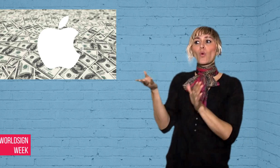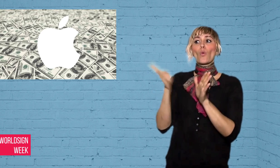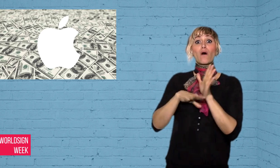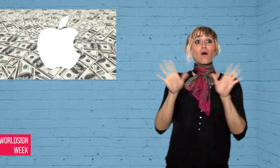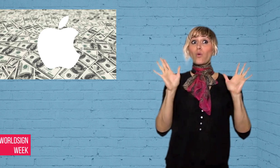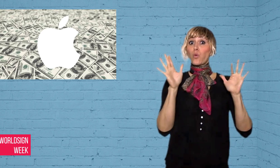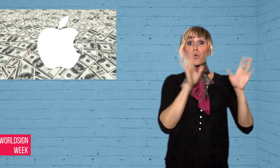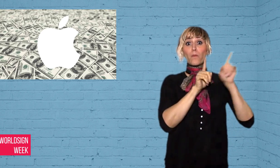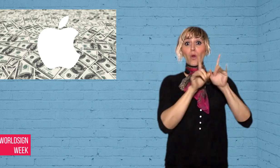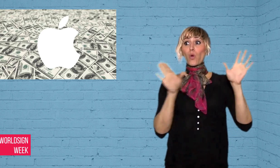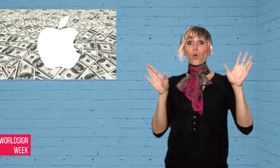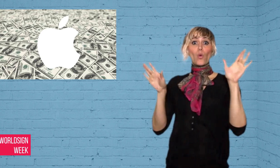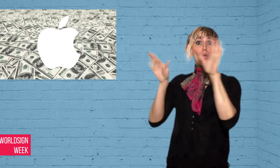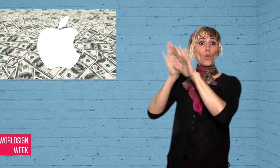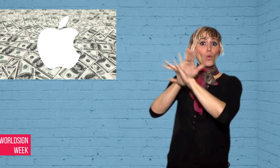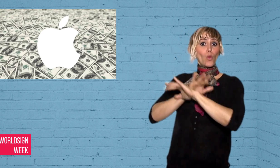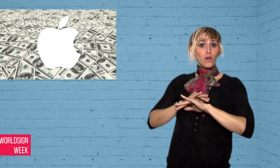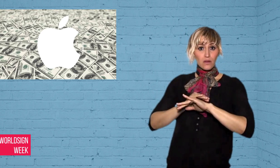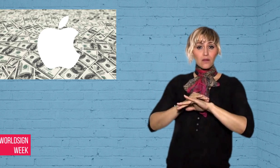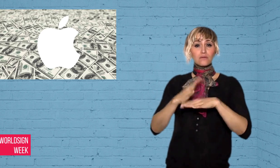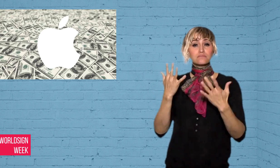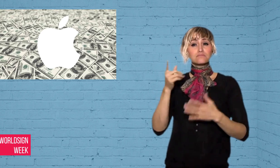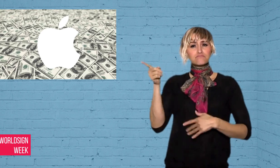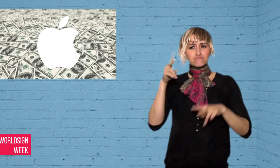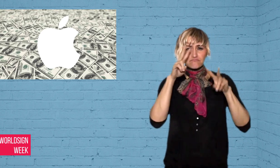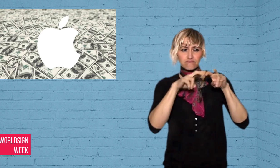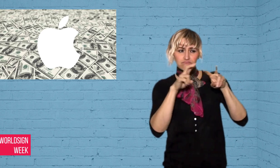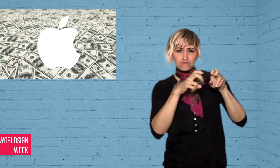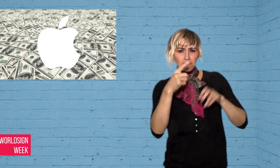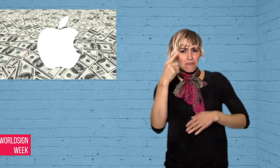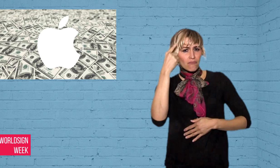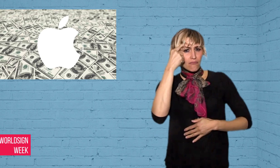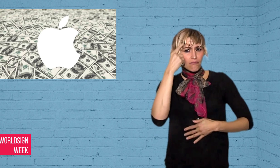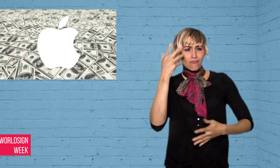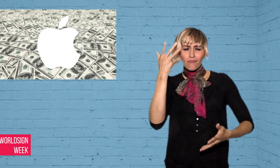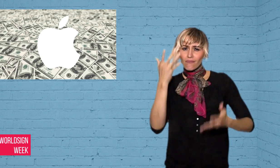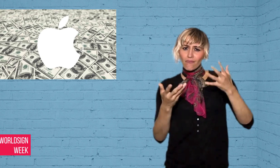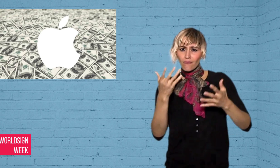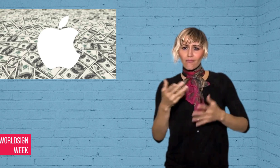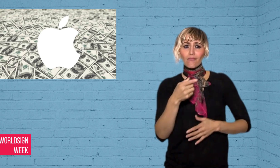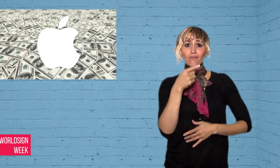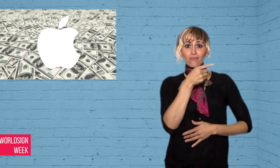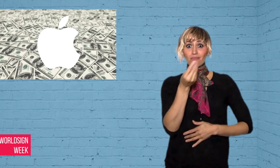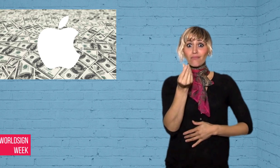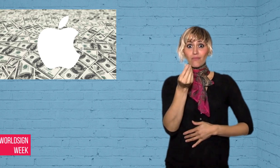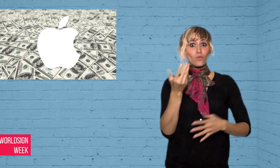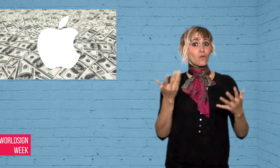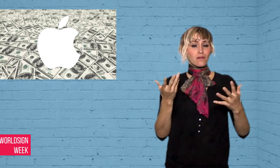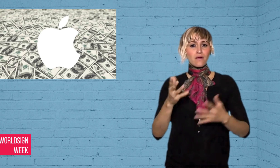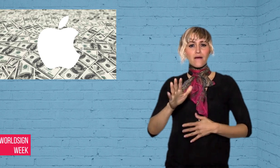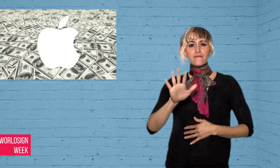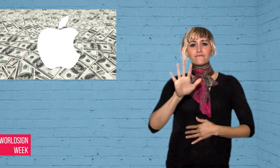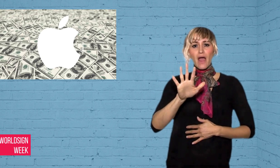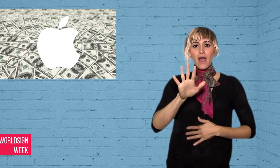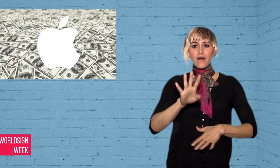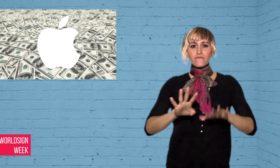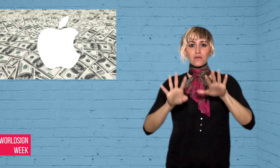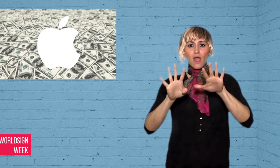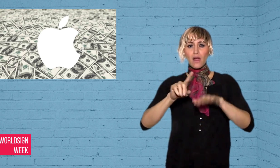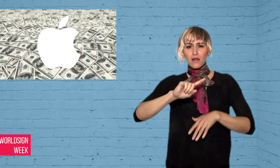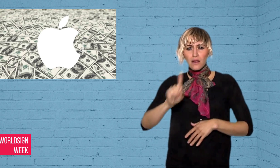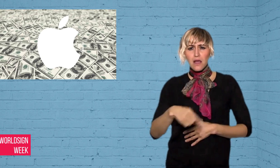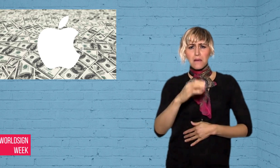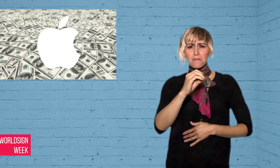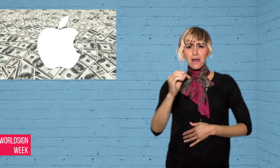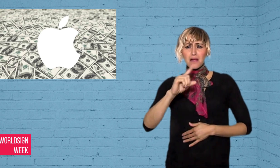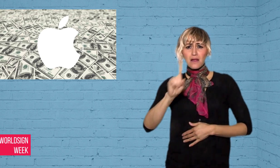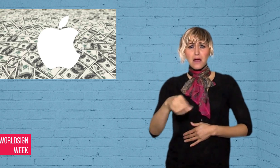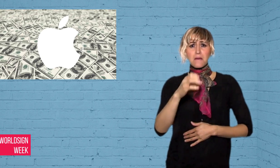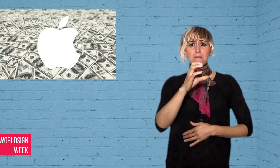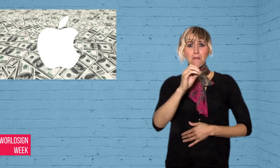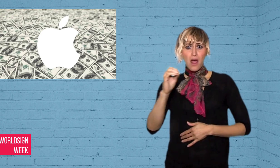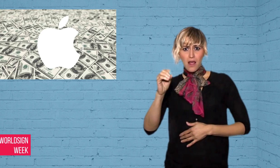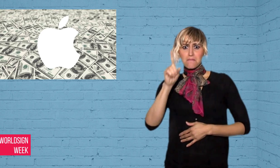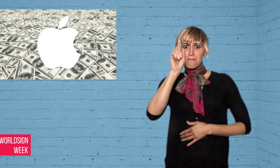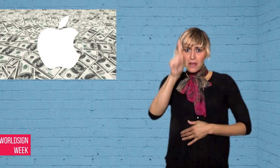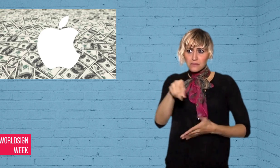U.S. taxes and it was estimated they owed